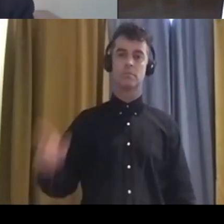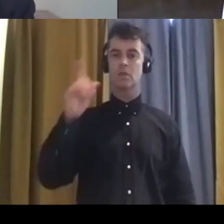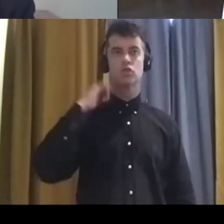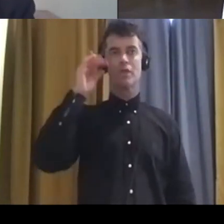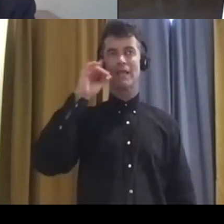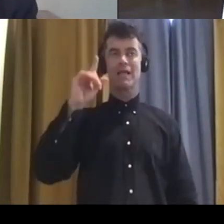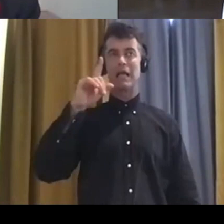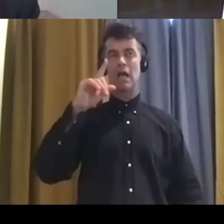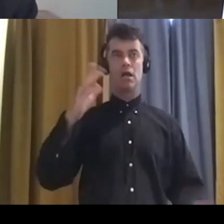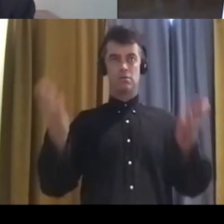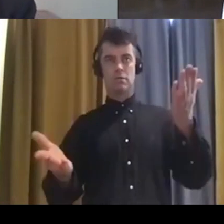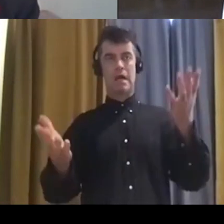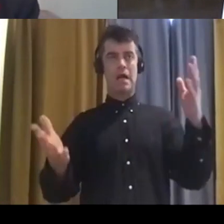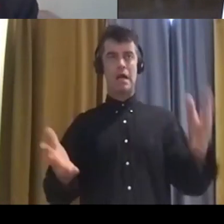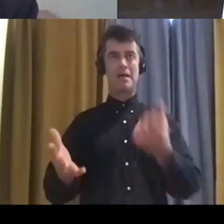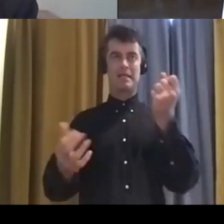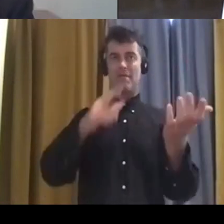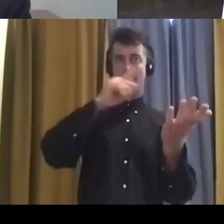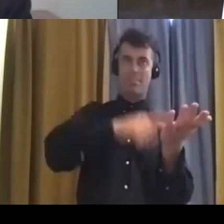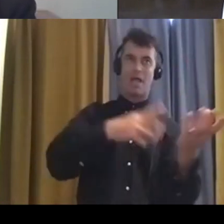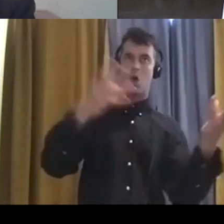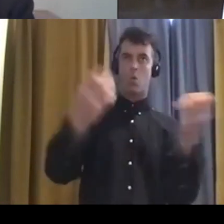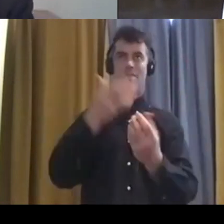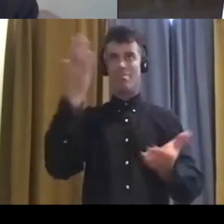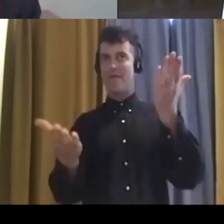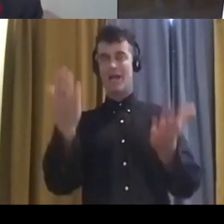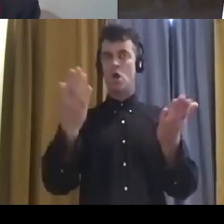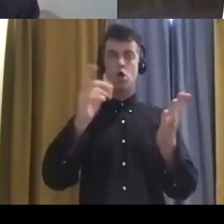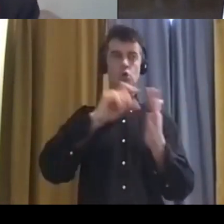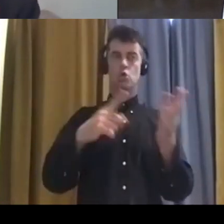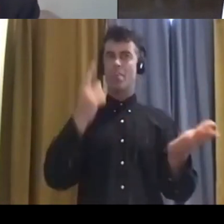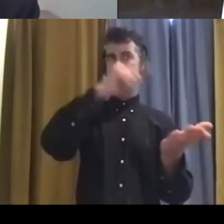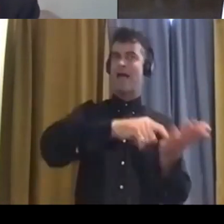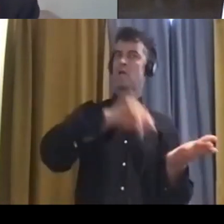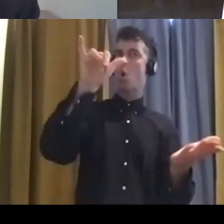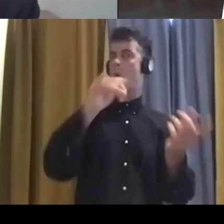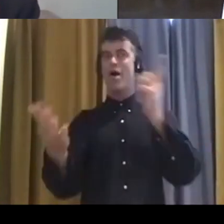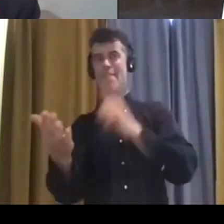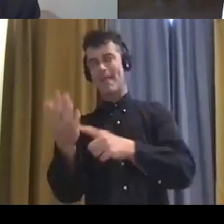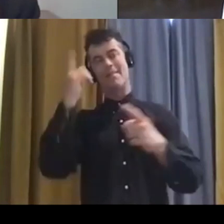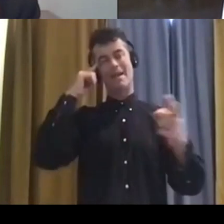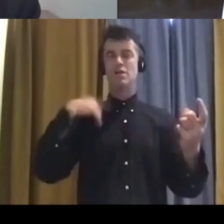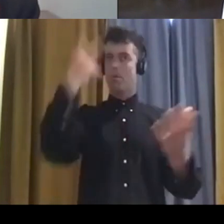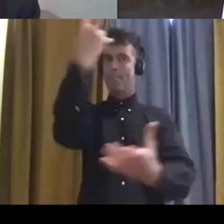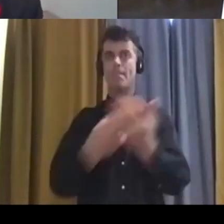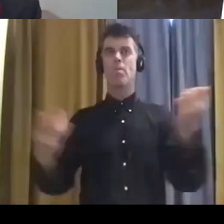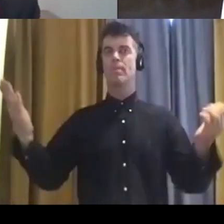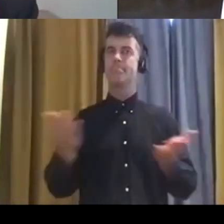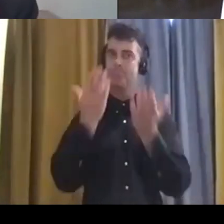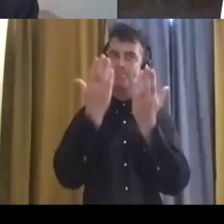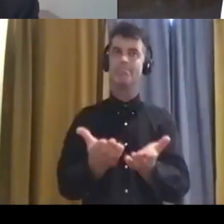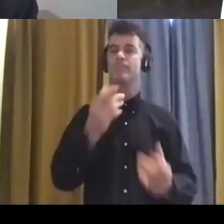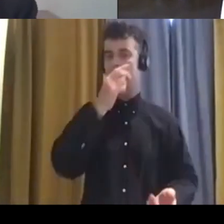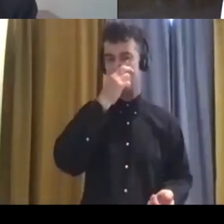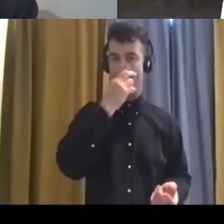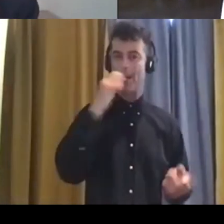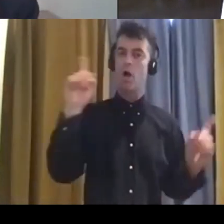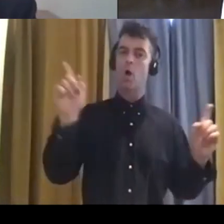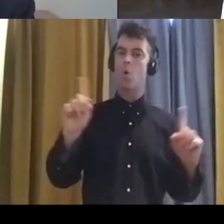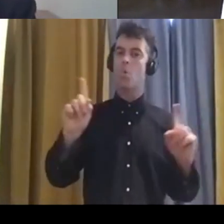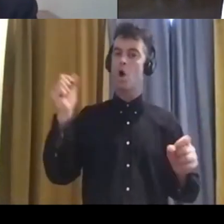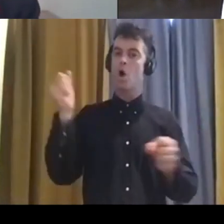think you do one or the other. I think you've got to do both because what causes a company